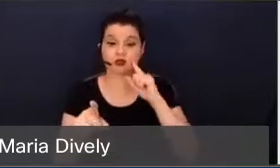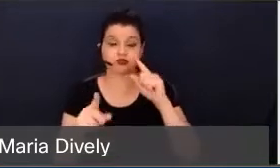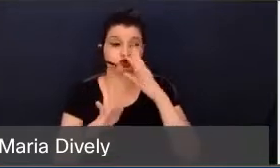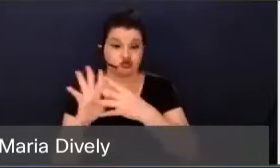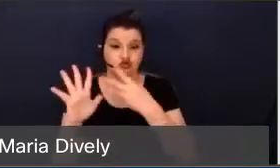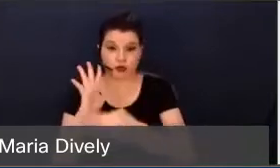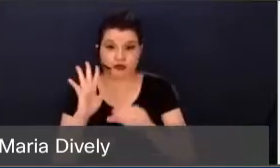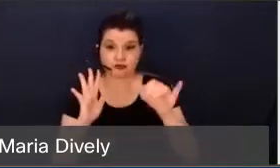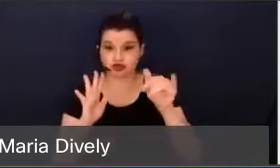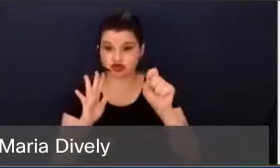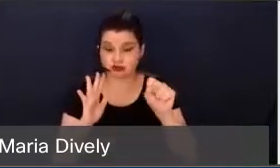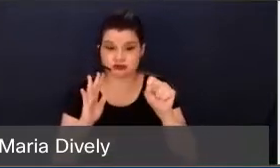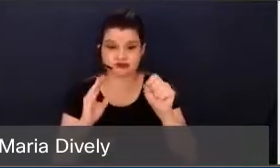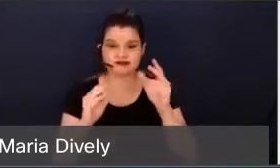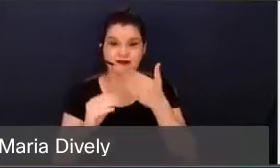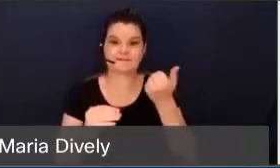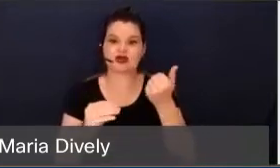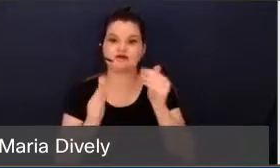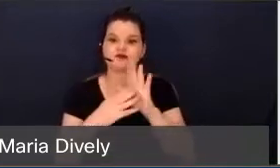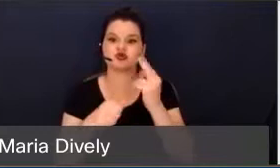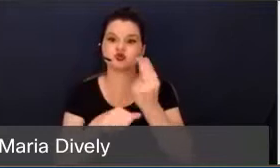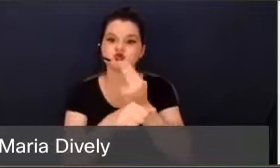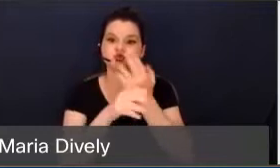charts even better for users that are, um,